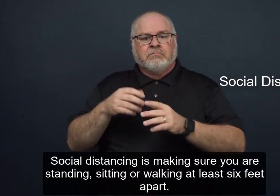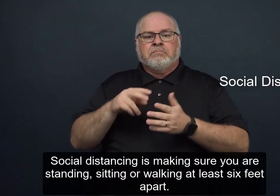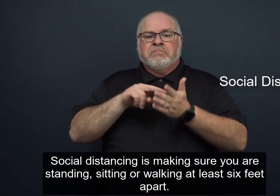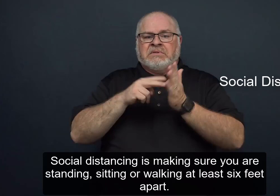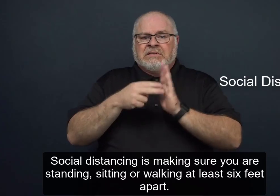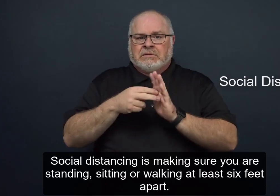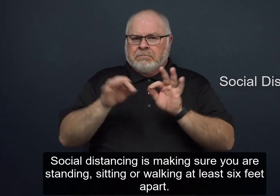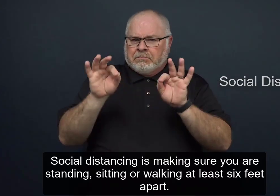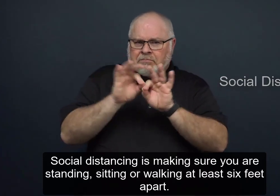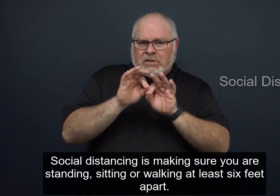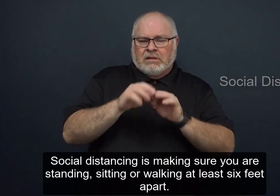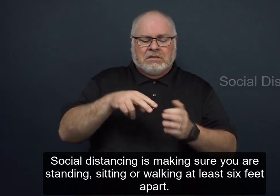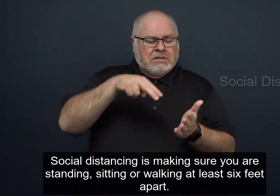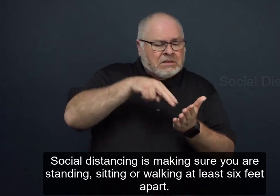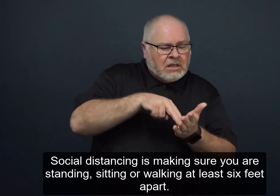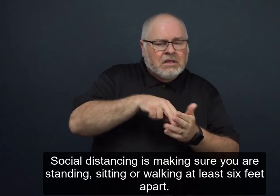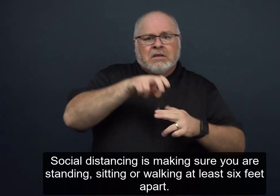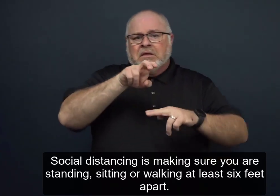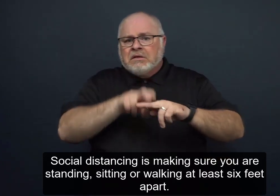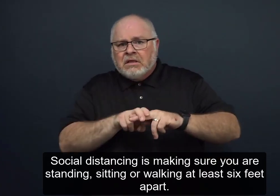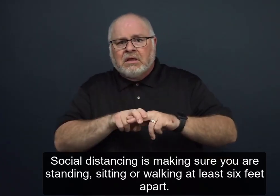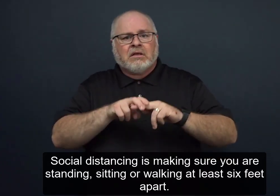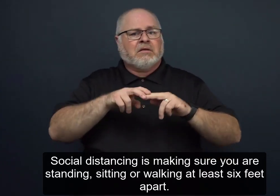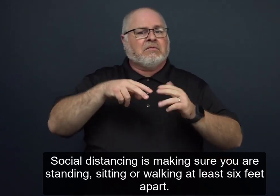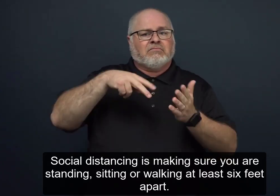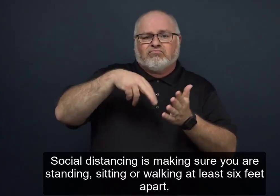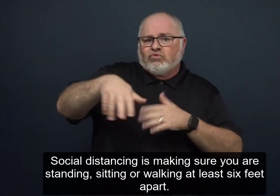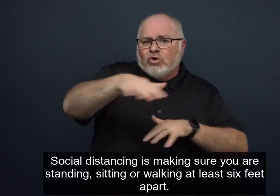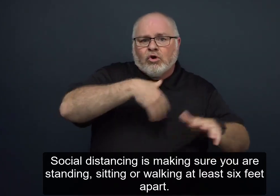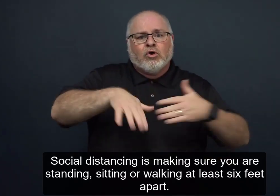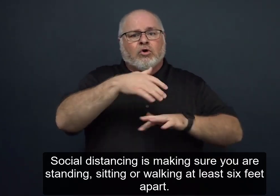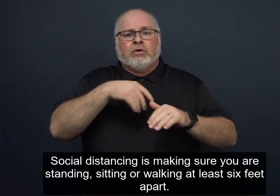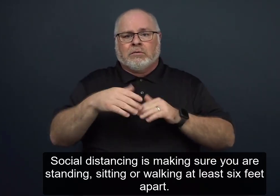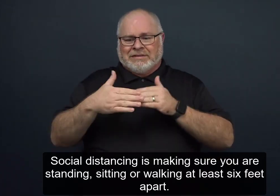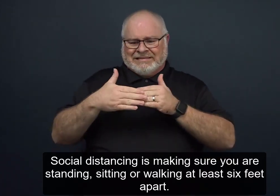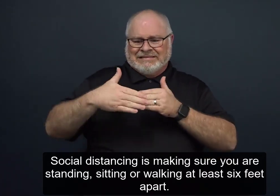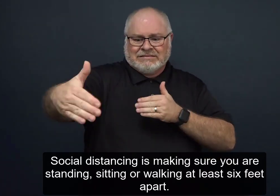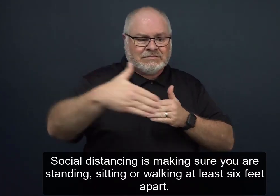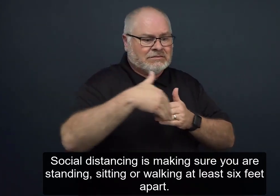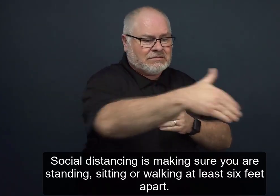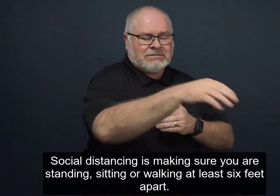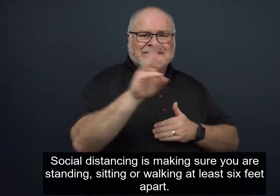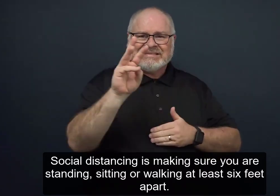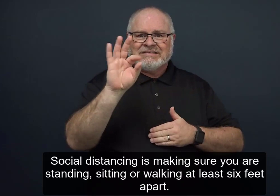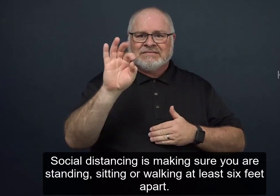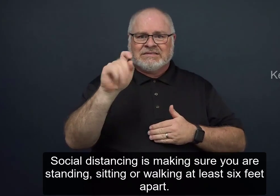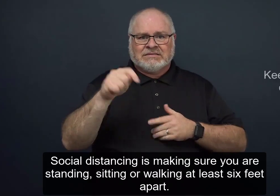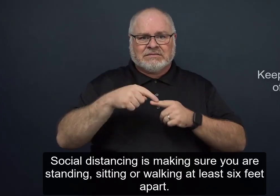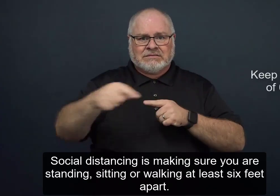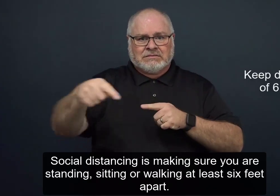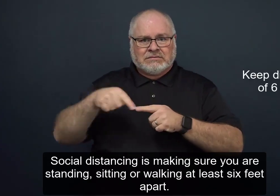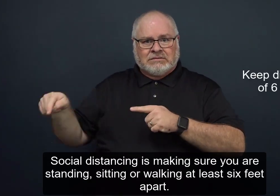Social distancing is making sure you are standing, sitting or walking at least six feet apart.